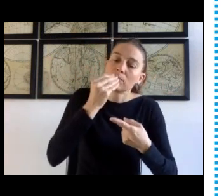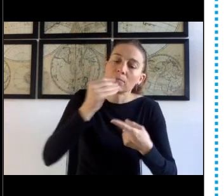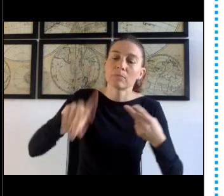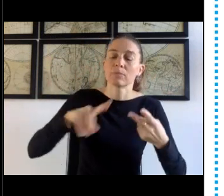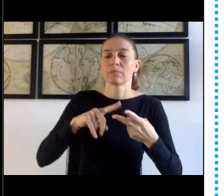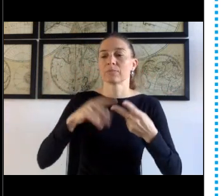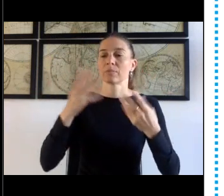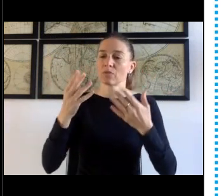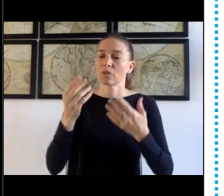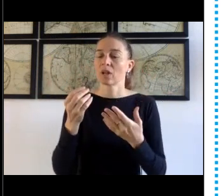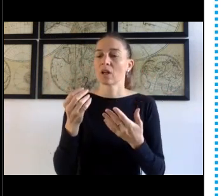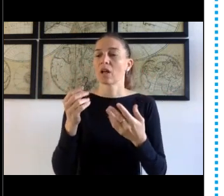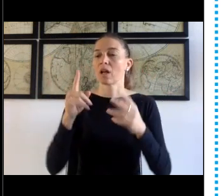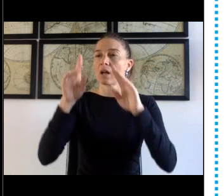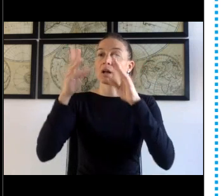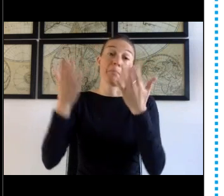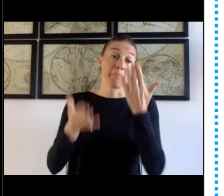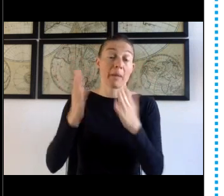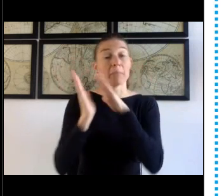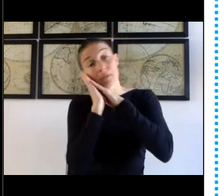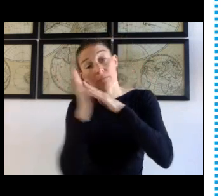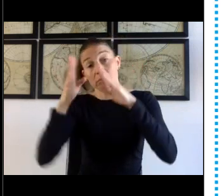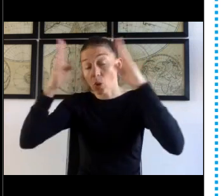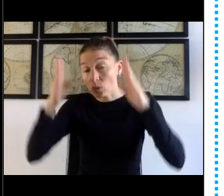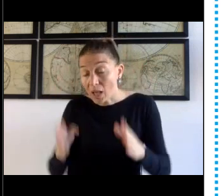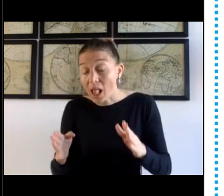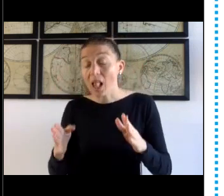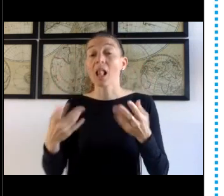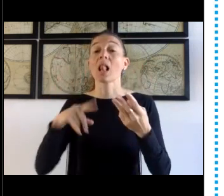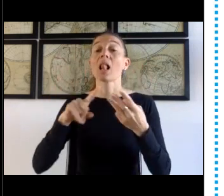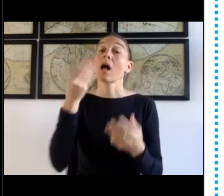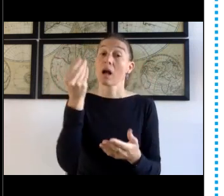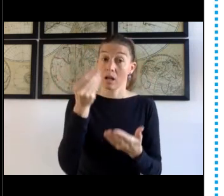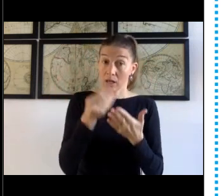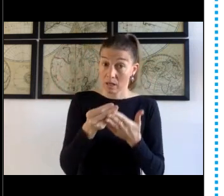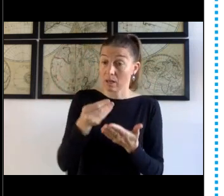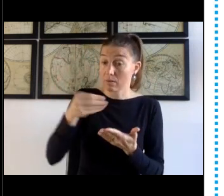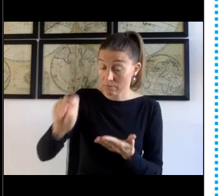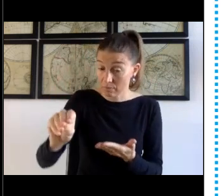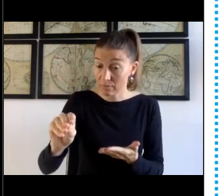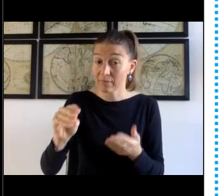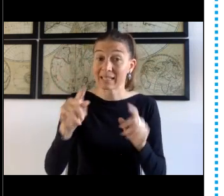and they have to reimburse the cost of the ticket within seven days